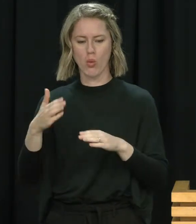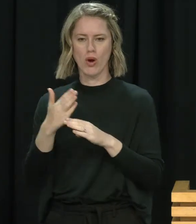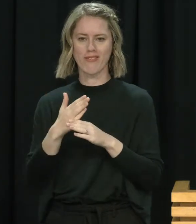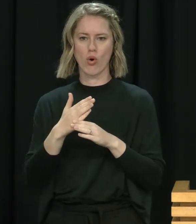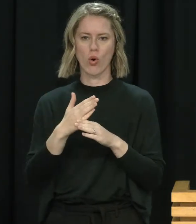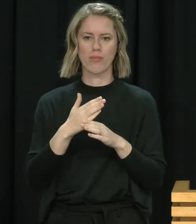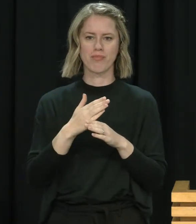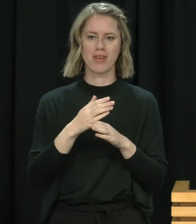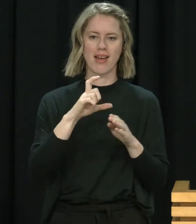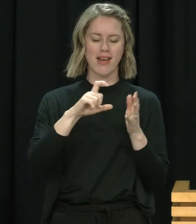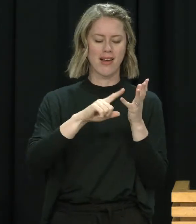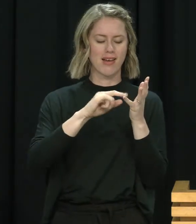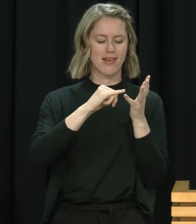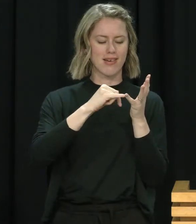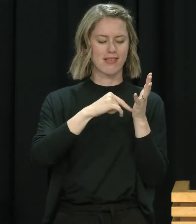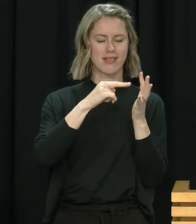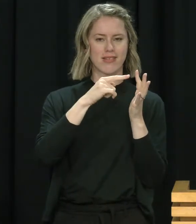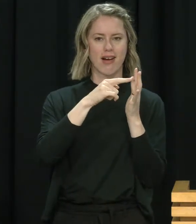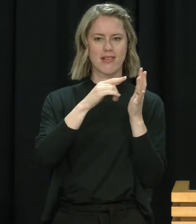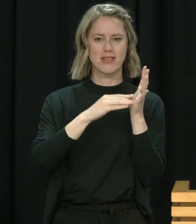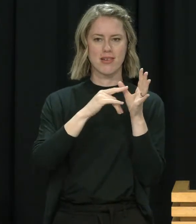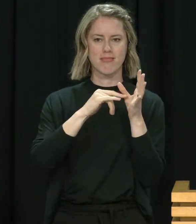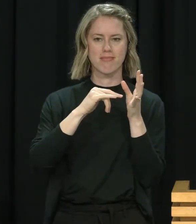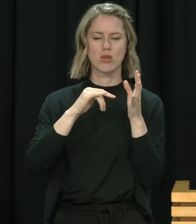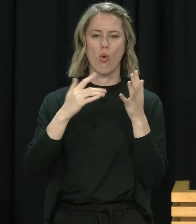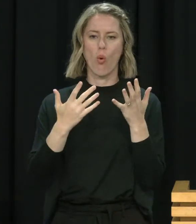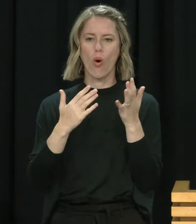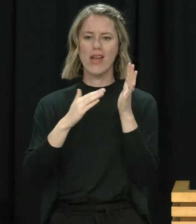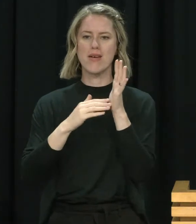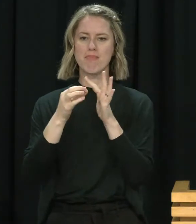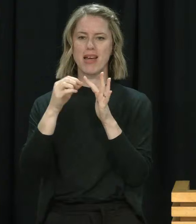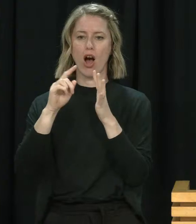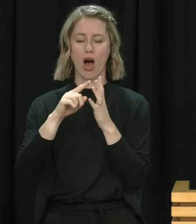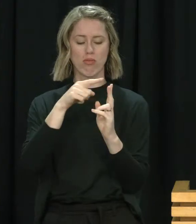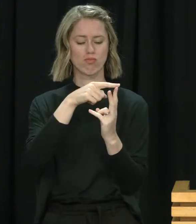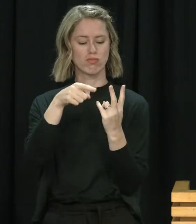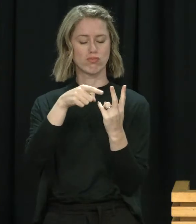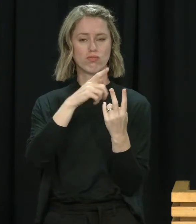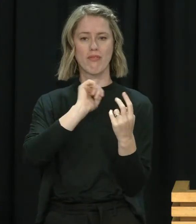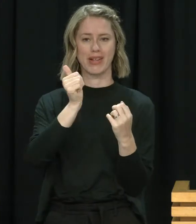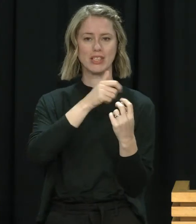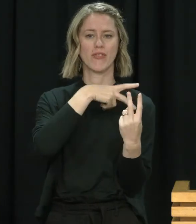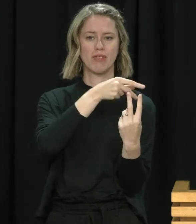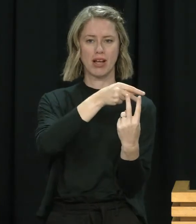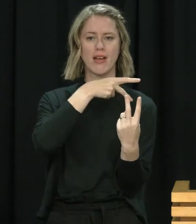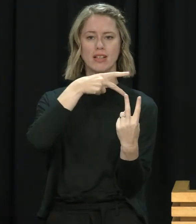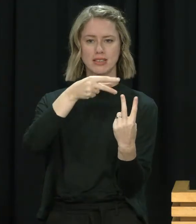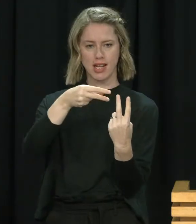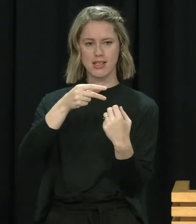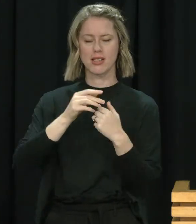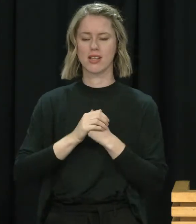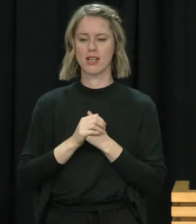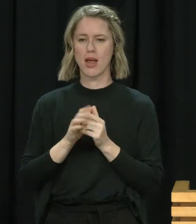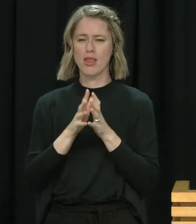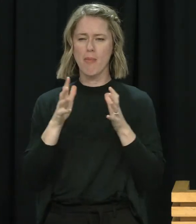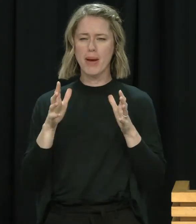that we're covering them. Government border workers, people working at the border